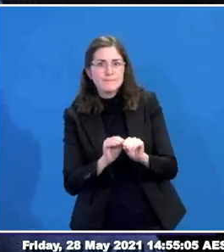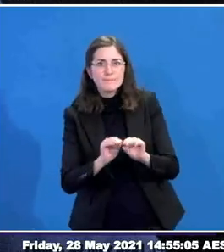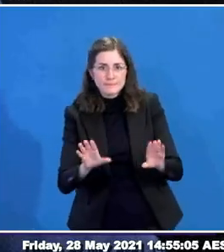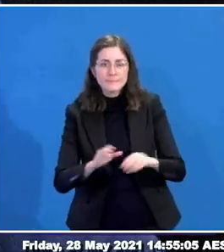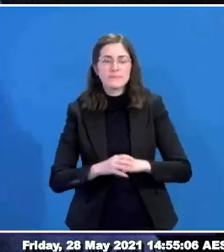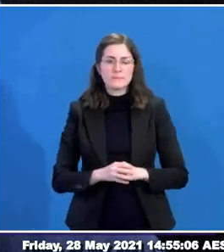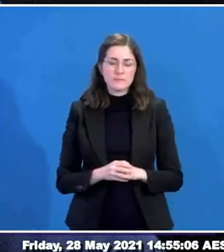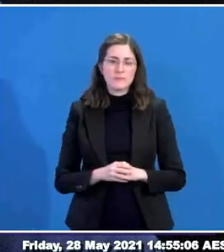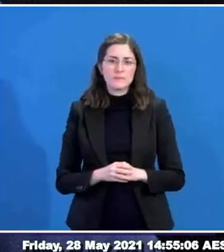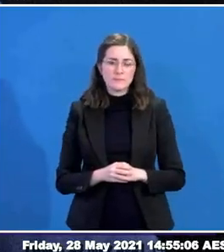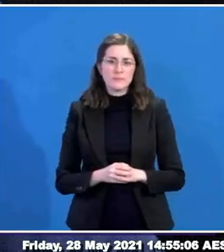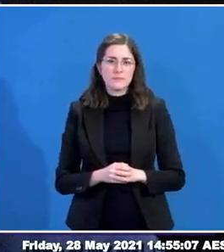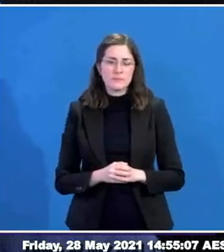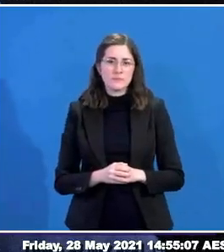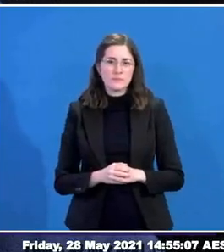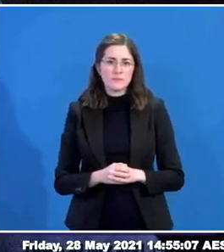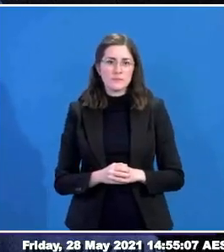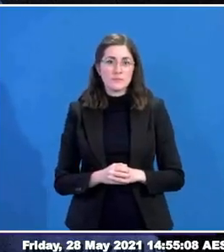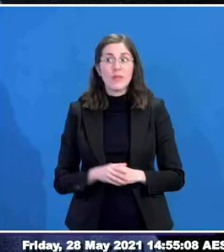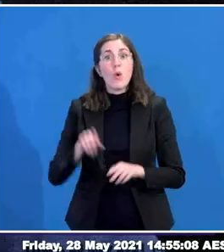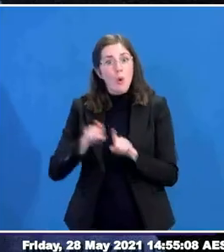preventing problems from arising again.